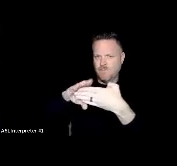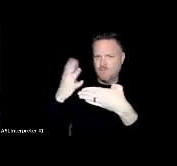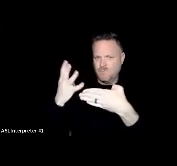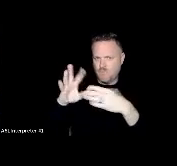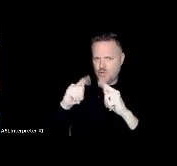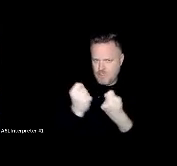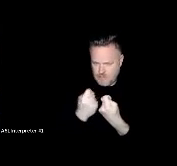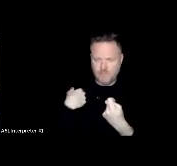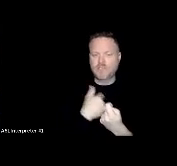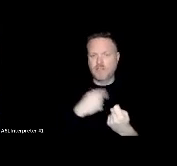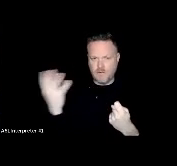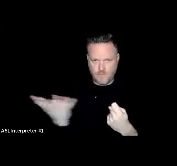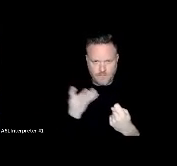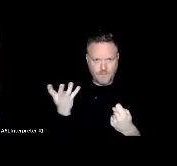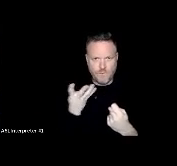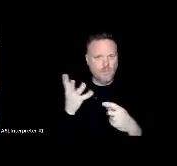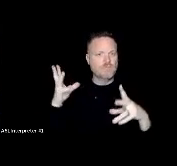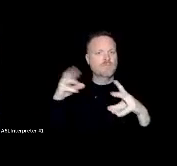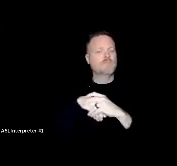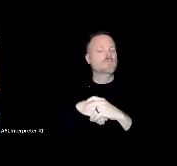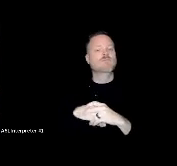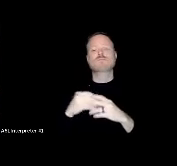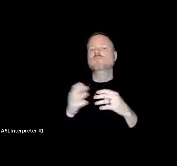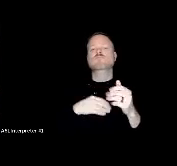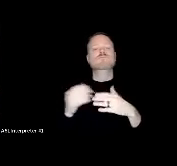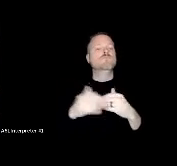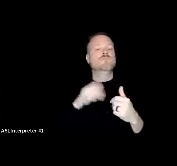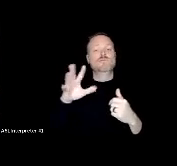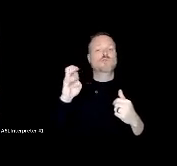to have those four teams involved with whatever your return to learn program looks like. Make sure